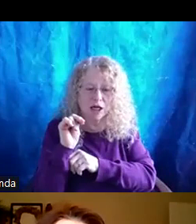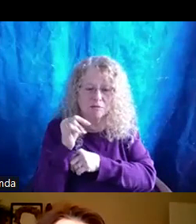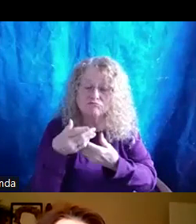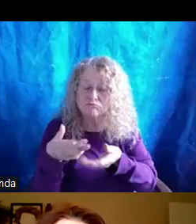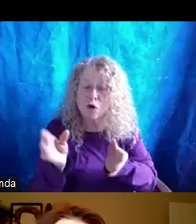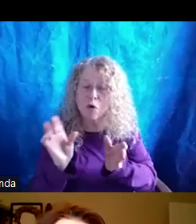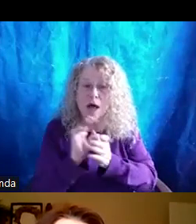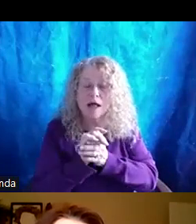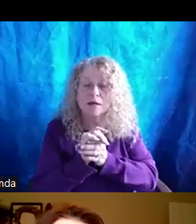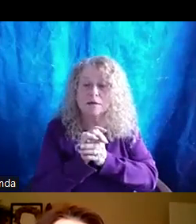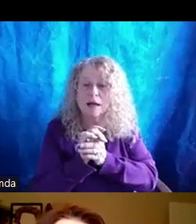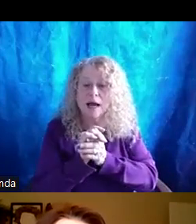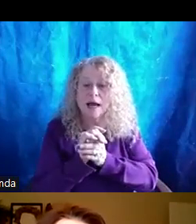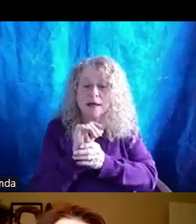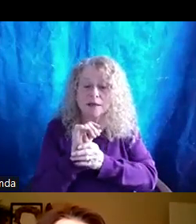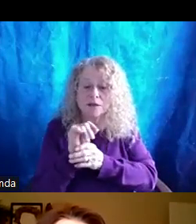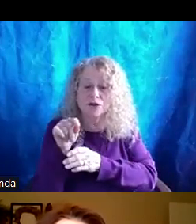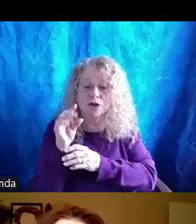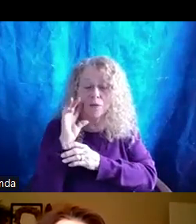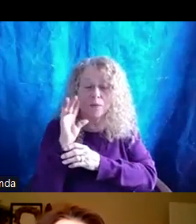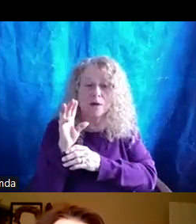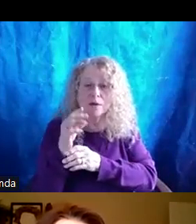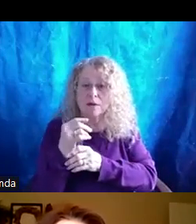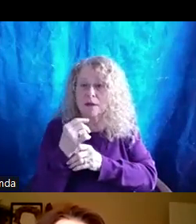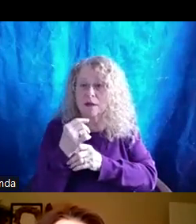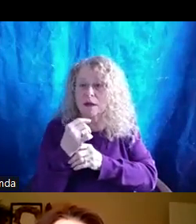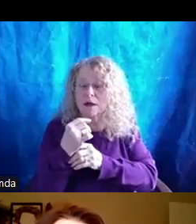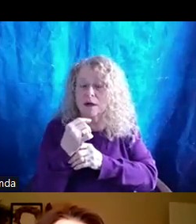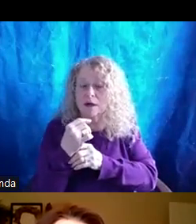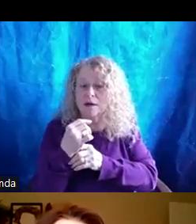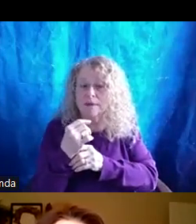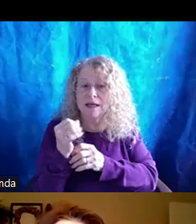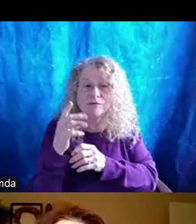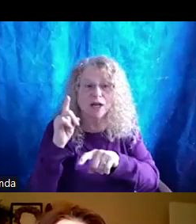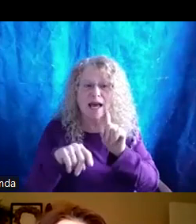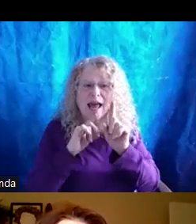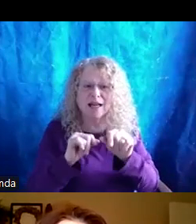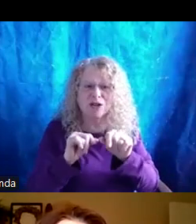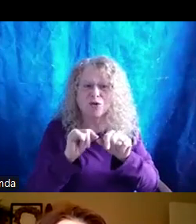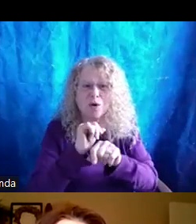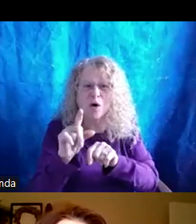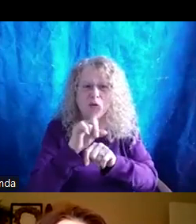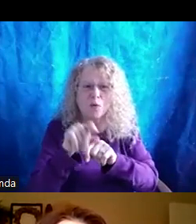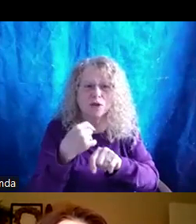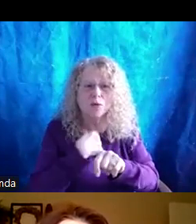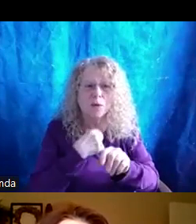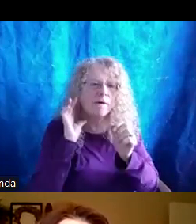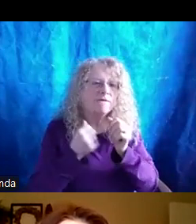AND SHE WILL ADDRESS THEM AND IF WE CAN'T GET TO THEM ALL, WE WILL FOLLOW-UP LATER WITH THAT INFORMATION FOR YOU.